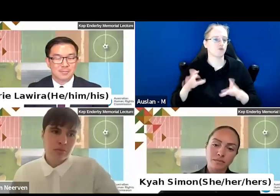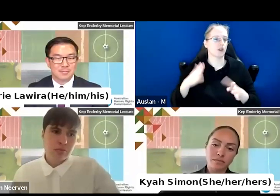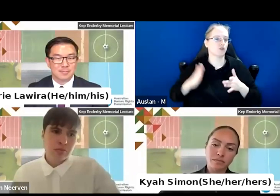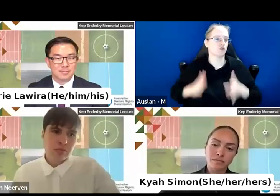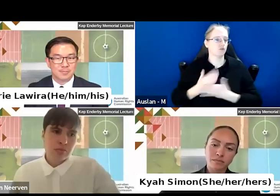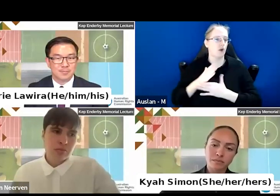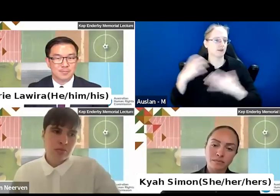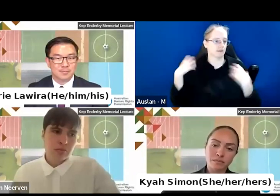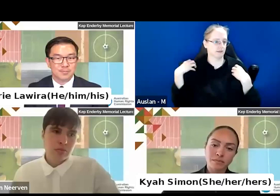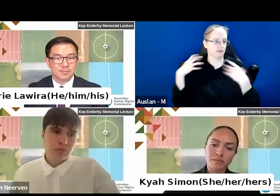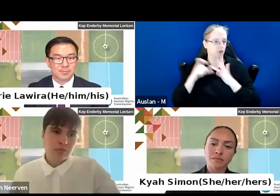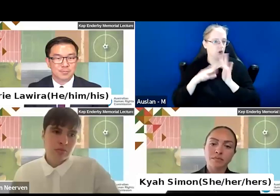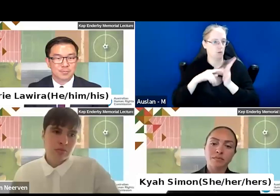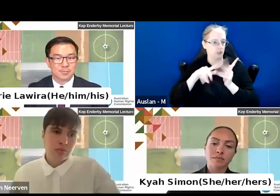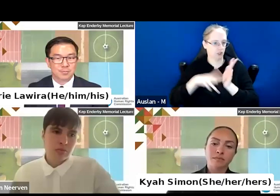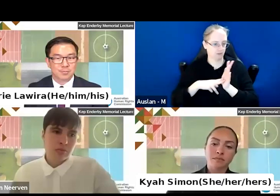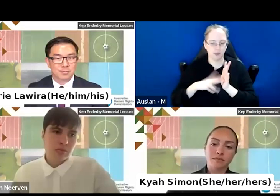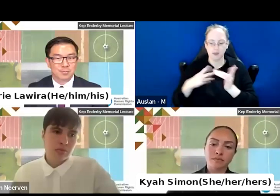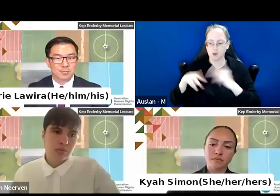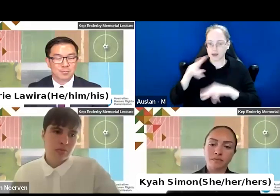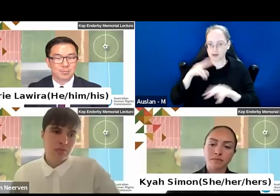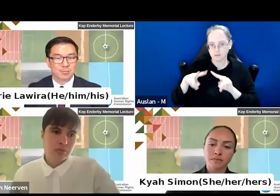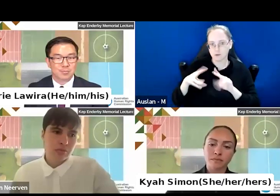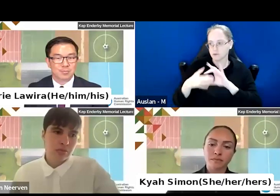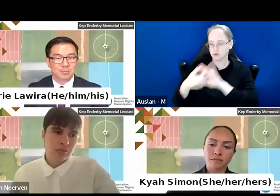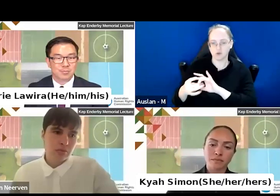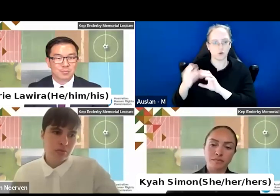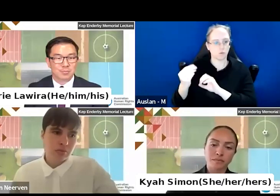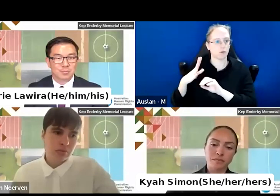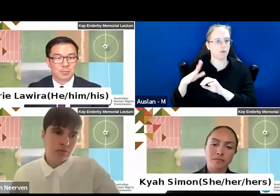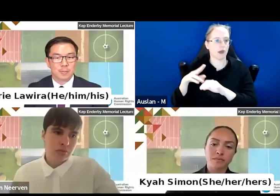and the assessment was aimed to identify jointly with relevant national and international stakeholders